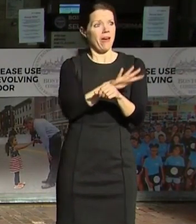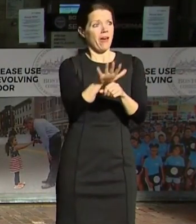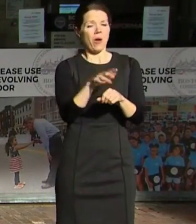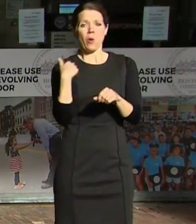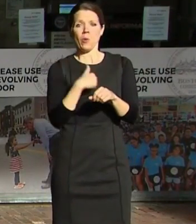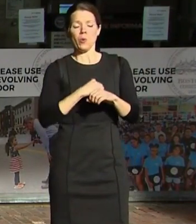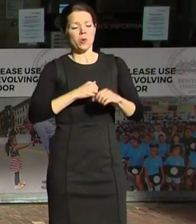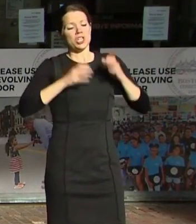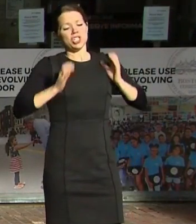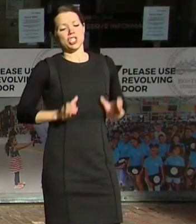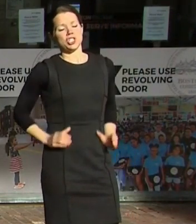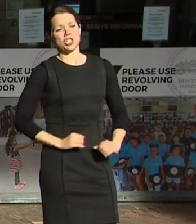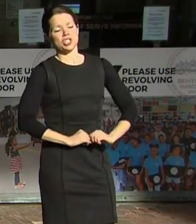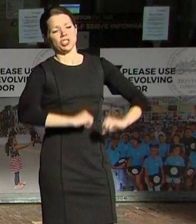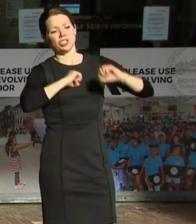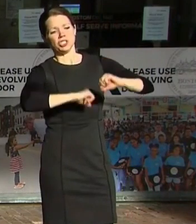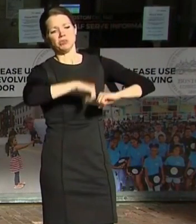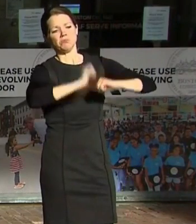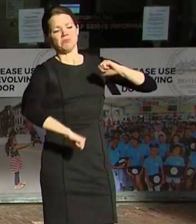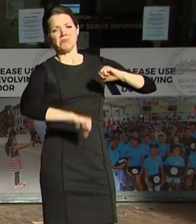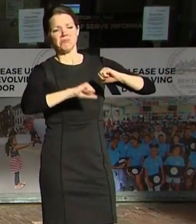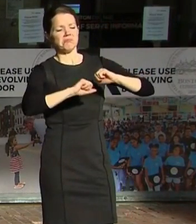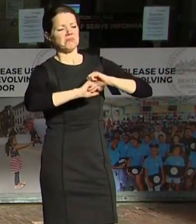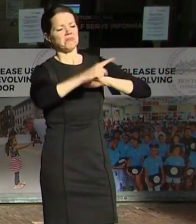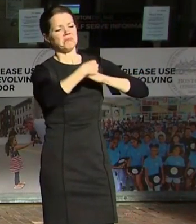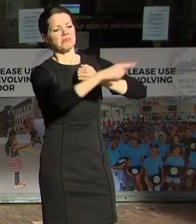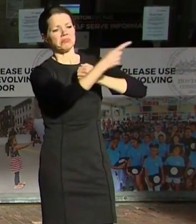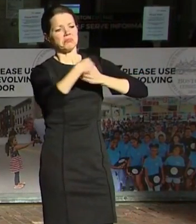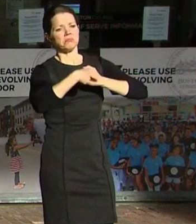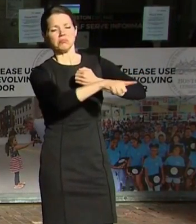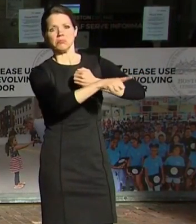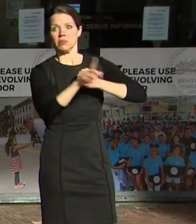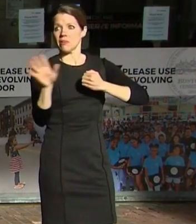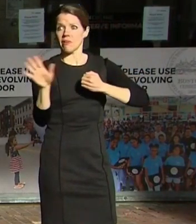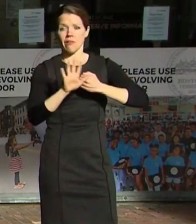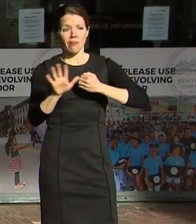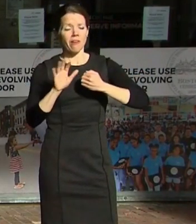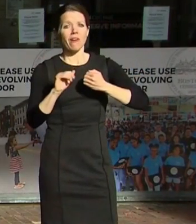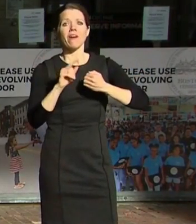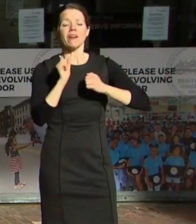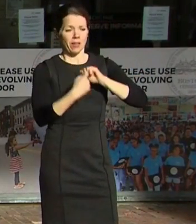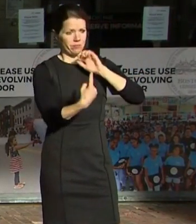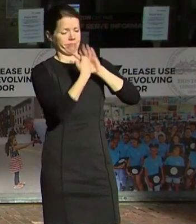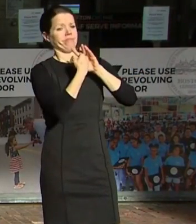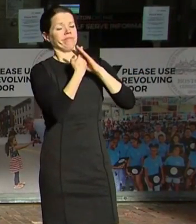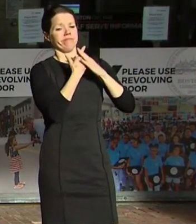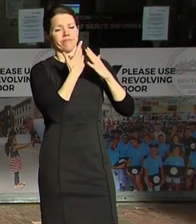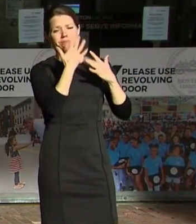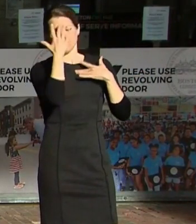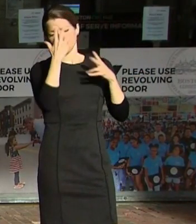WE WOULD JUST LIKE YOU TO KNOW THAT WE ARE NOT EXPENDABLE. WE ARE HUMAN ALSO. AND THAT VIRUS CAN DEFINITELY AFFECT US.